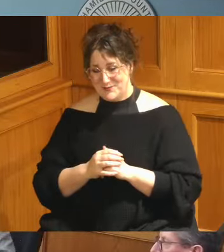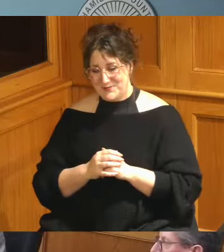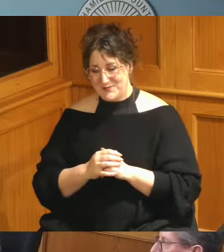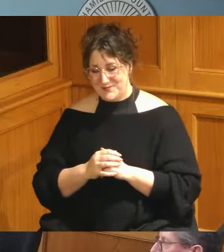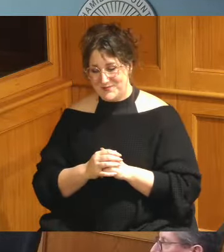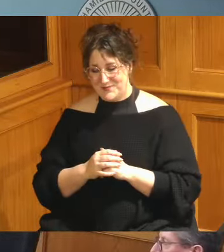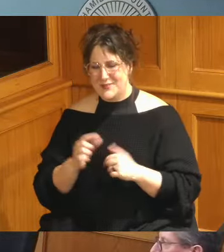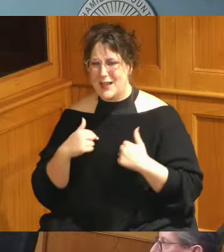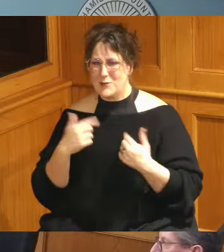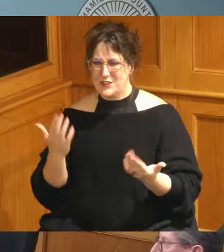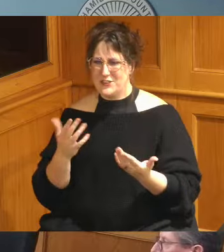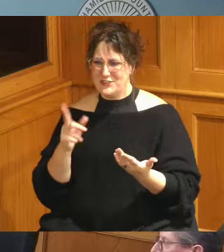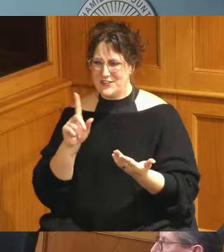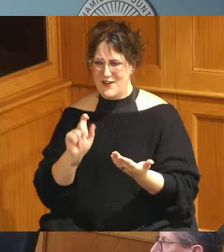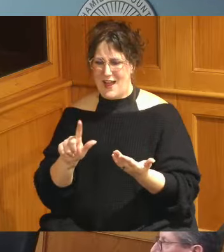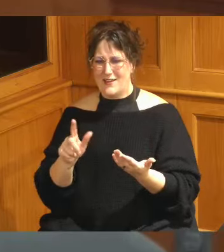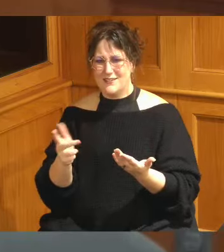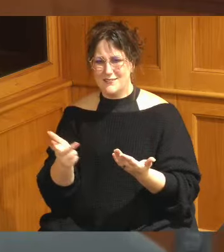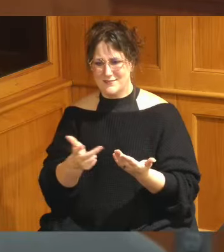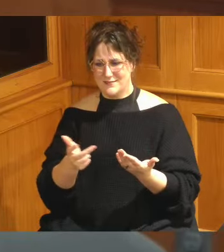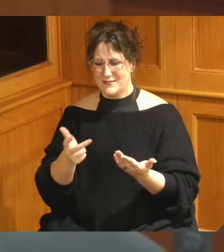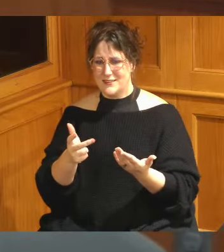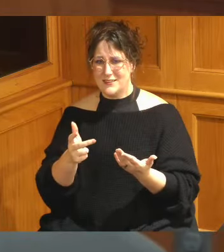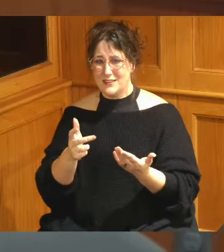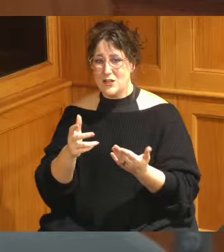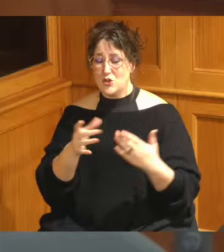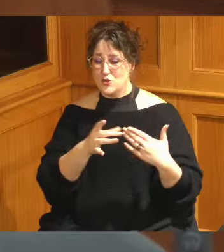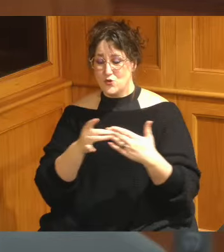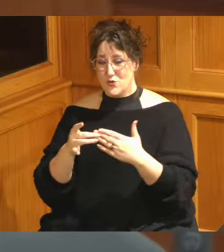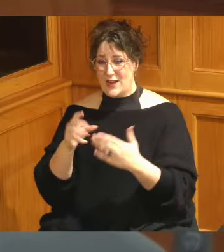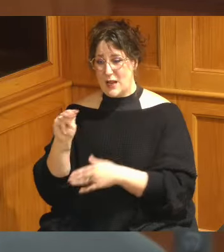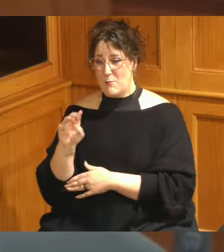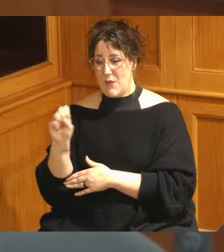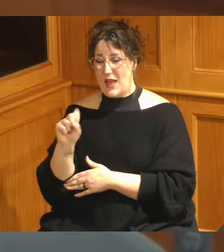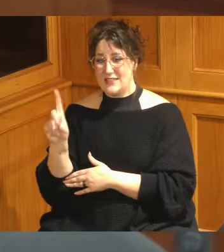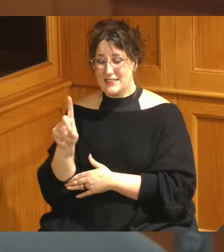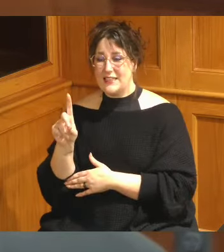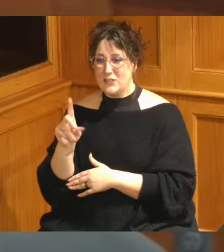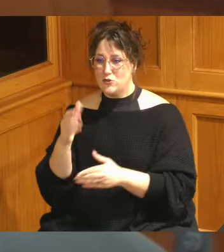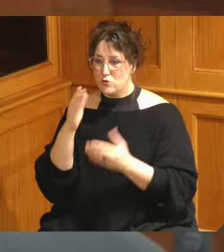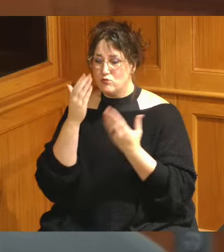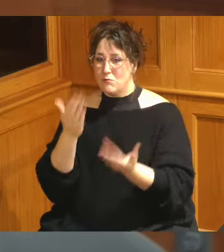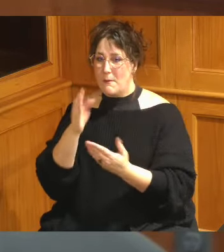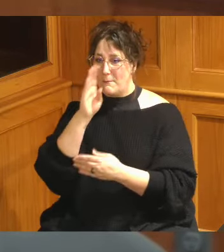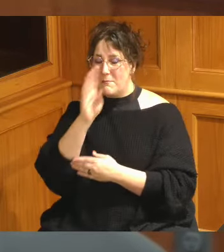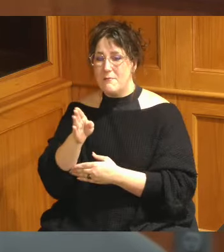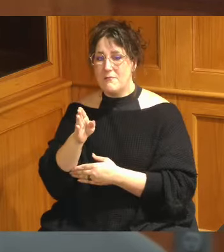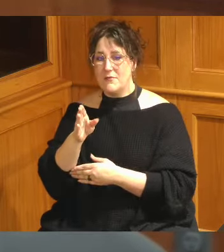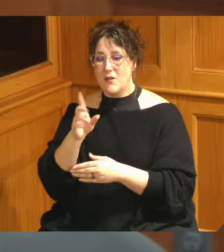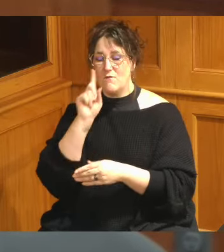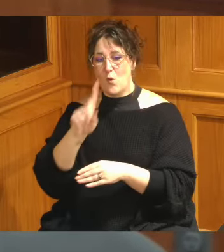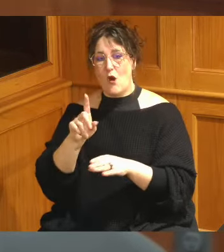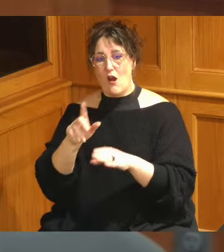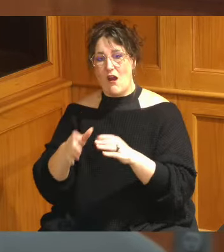here to ask you to direct MSD to start billing for excessive runoff and to put it in the 2026